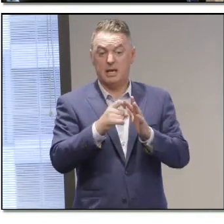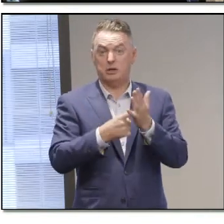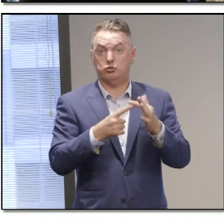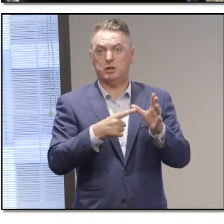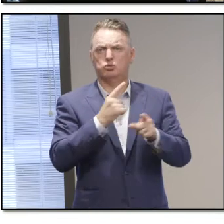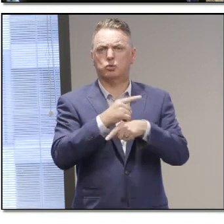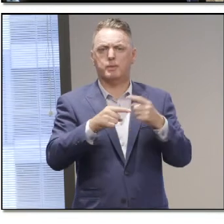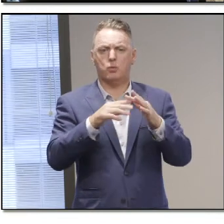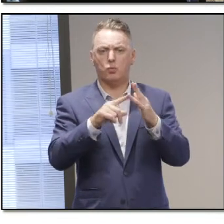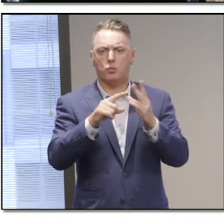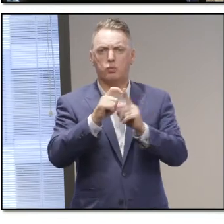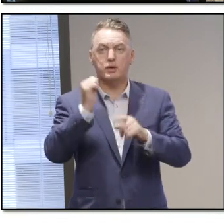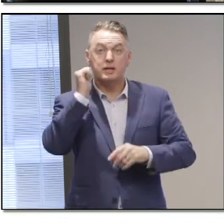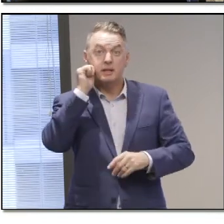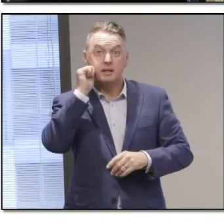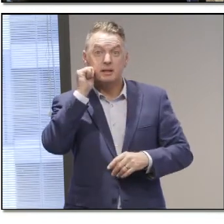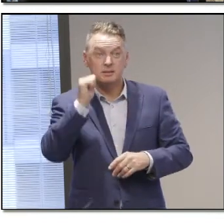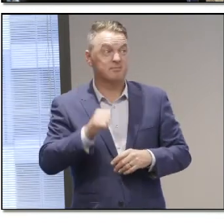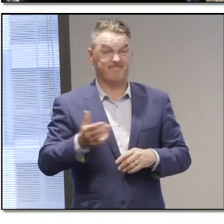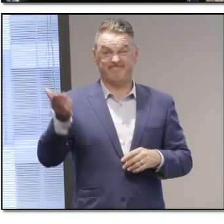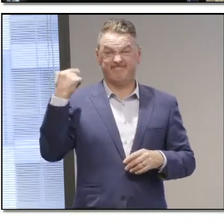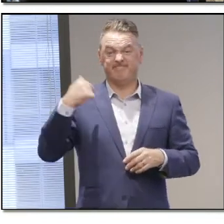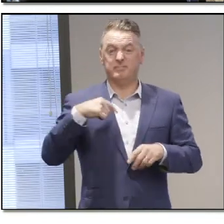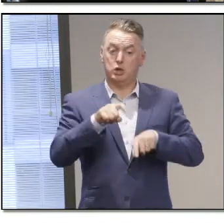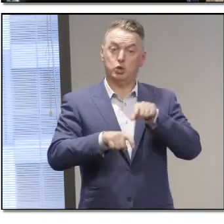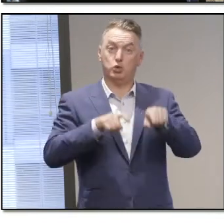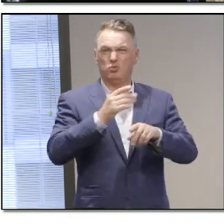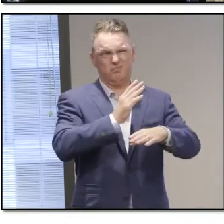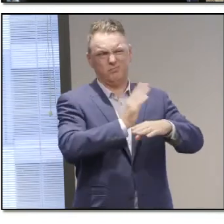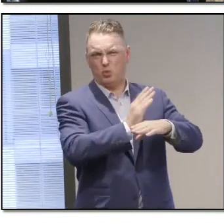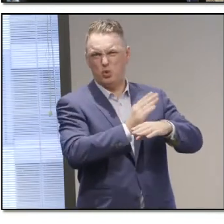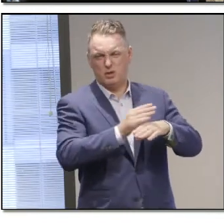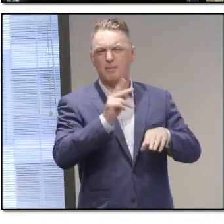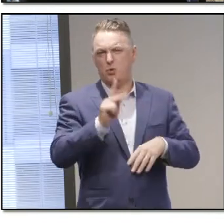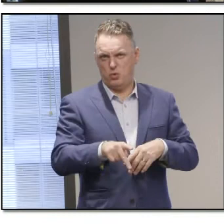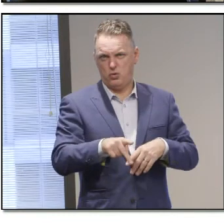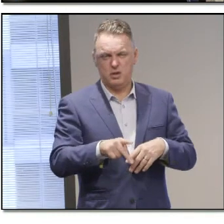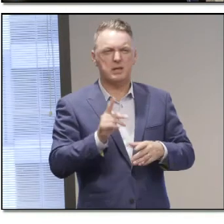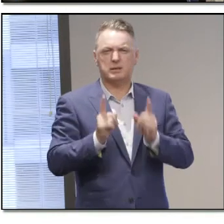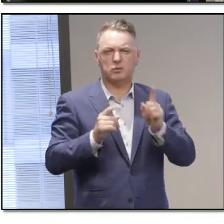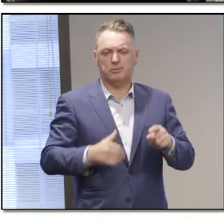and I used to cycle to work in Perth and on those cold crisp mornings you get out and